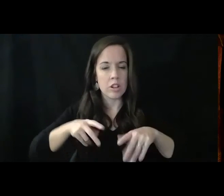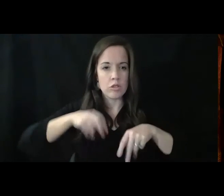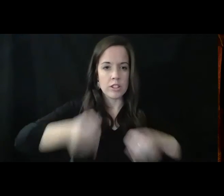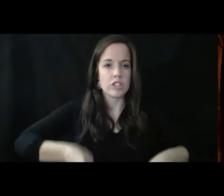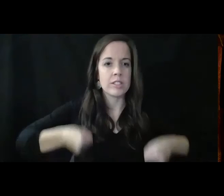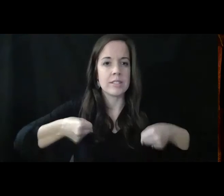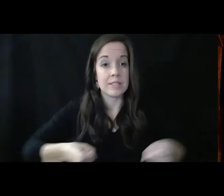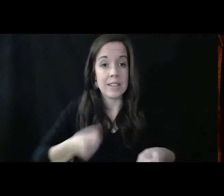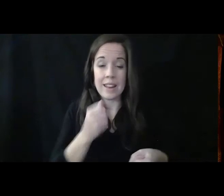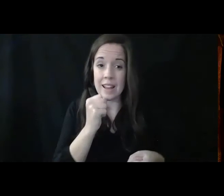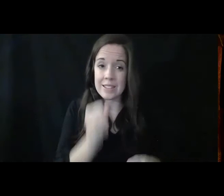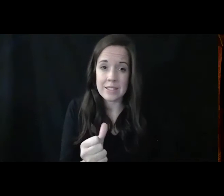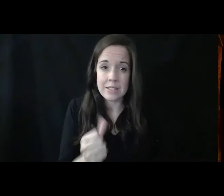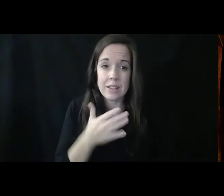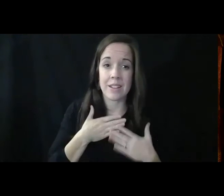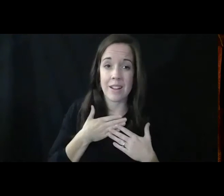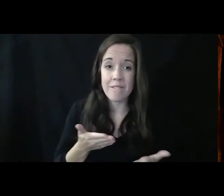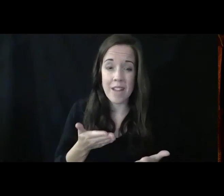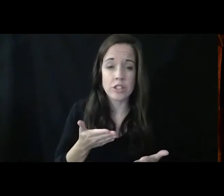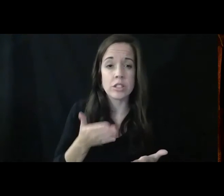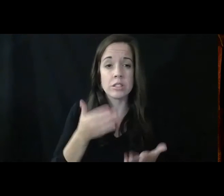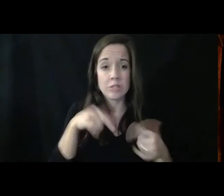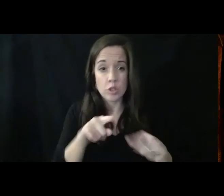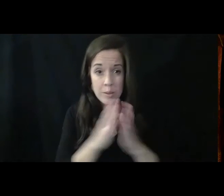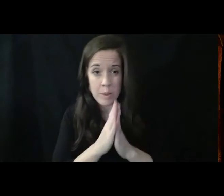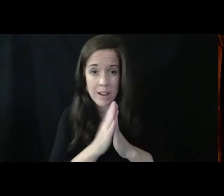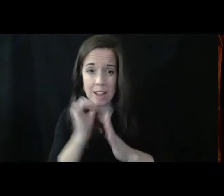Confession: during prayers, I don’t close my eyes.